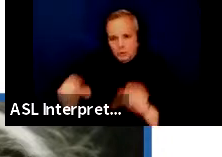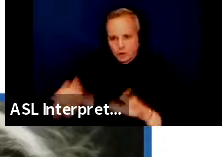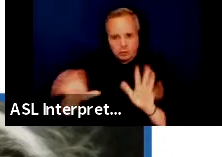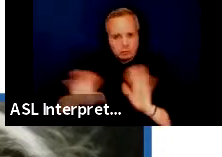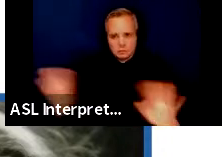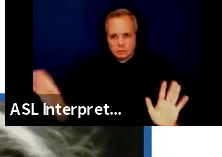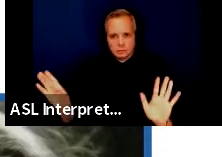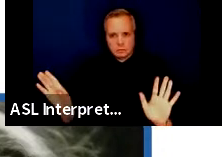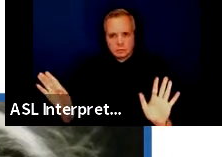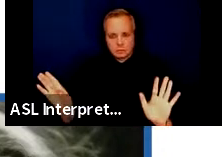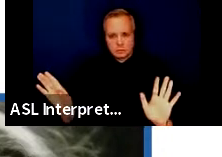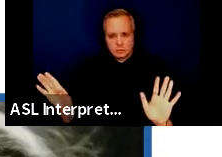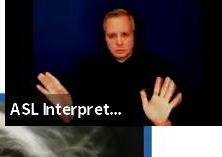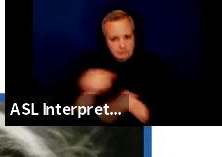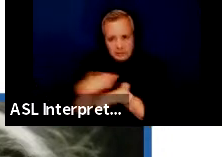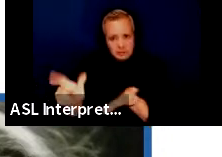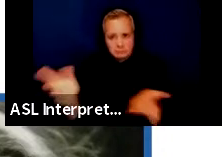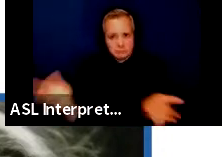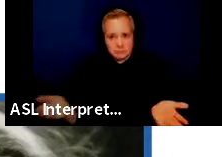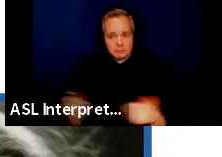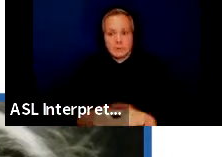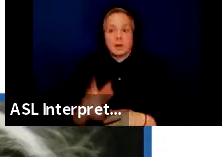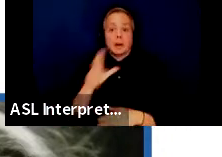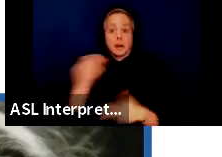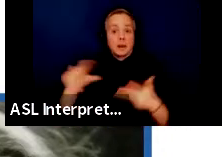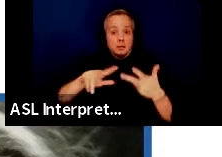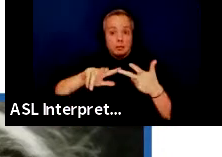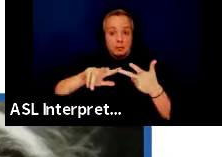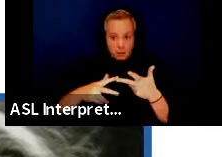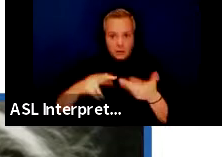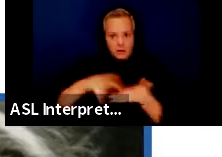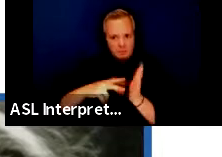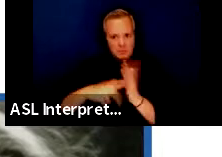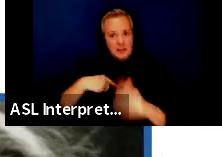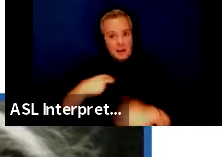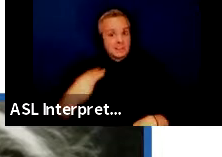AND, THIRD, I'M NOT WHEELCHAIR BOUND OR CONFINED TO MY